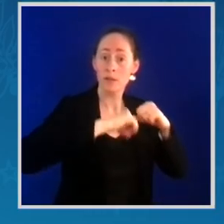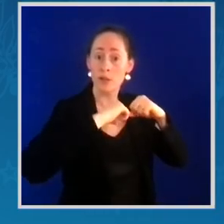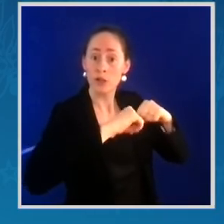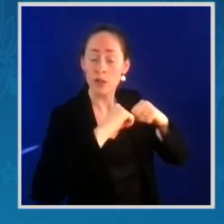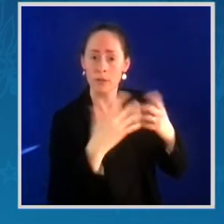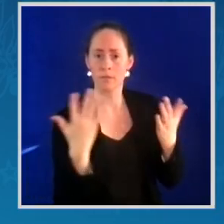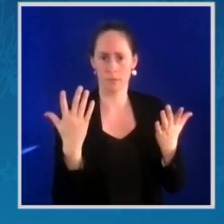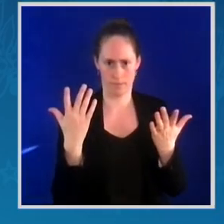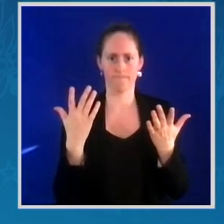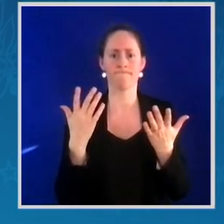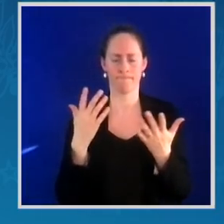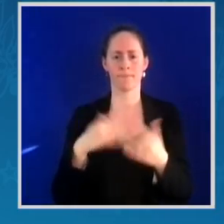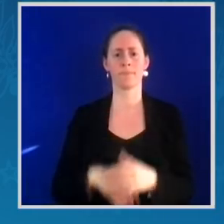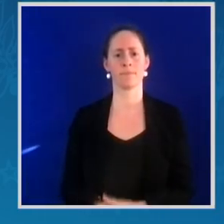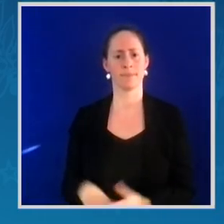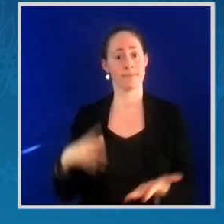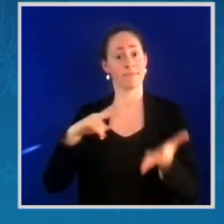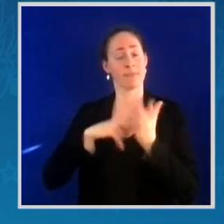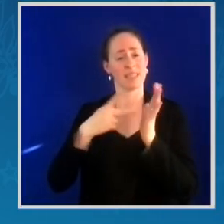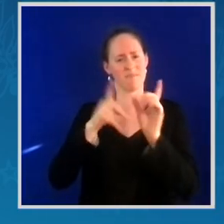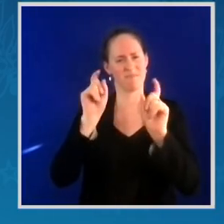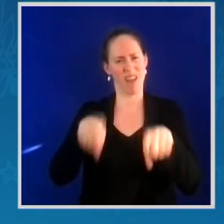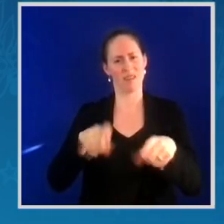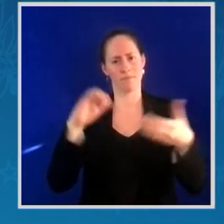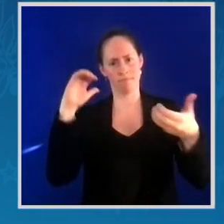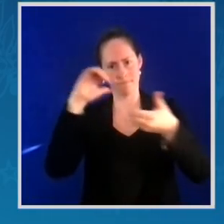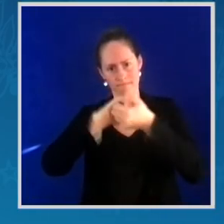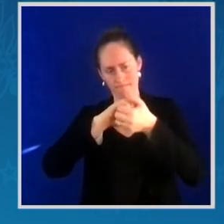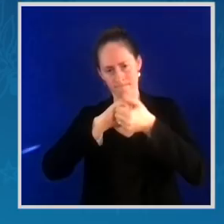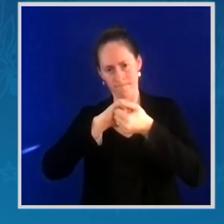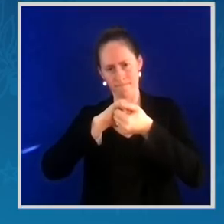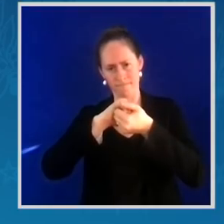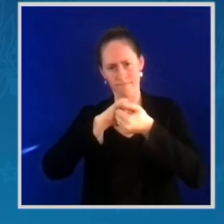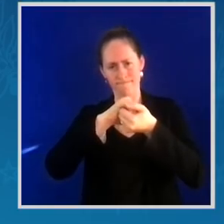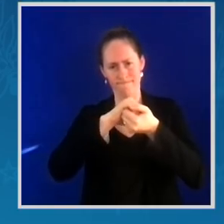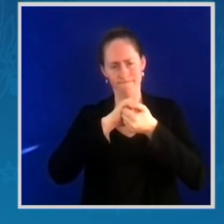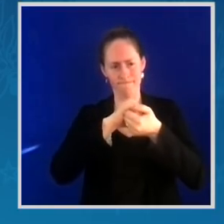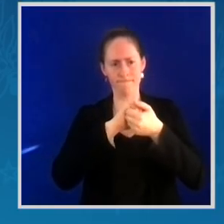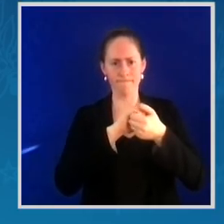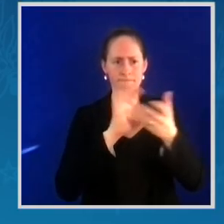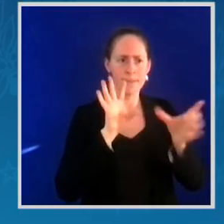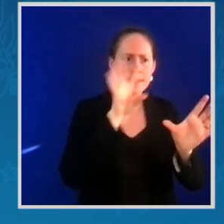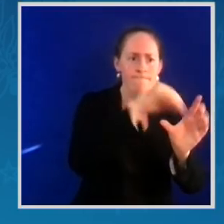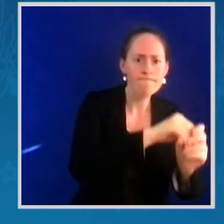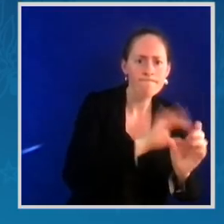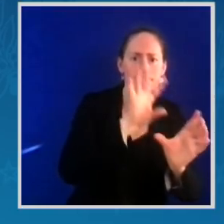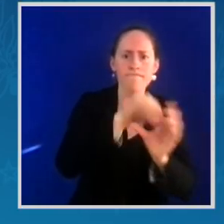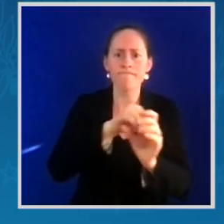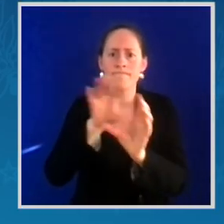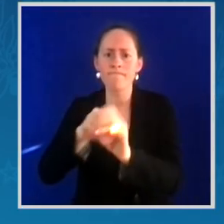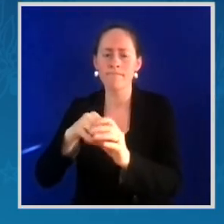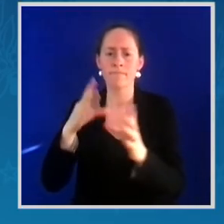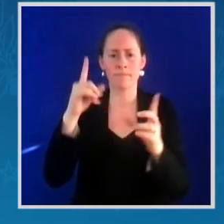and continue to reengage with our allies around the globe. But we also understand that those relationships